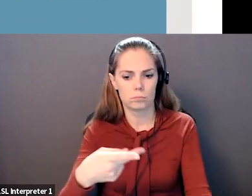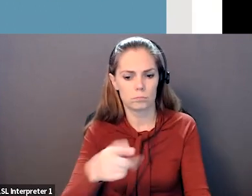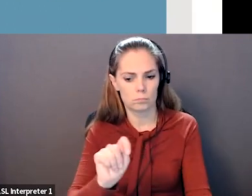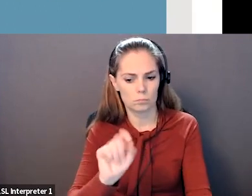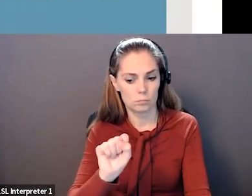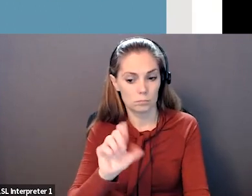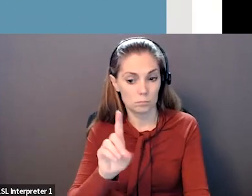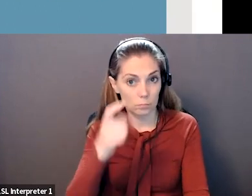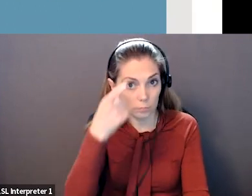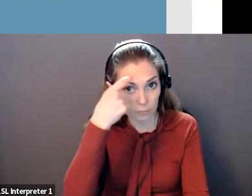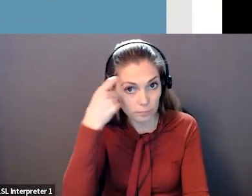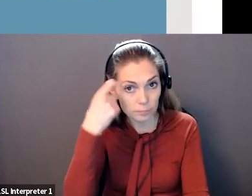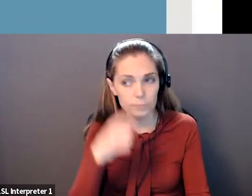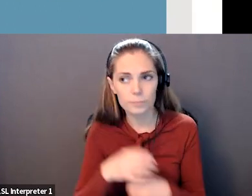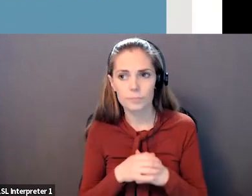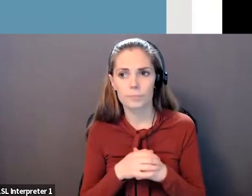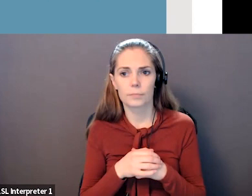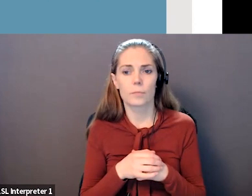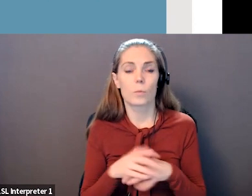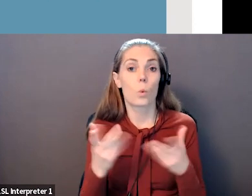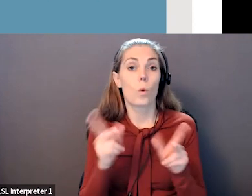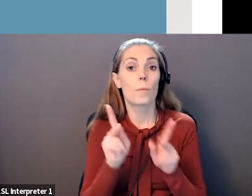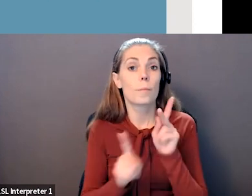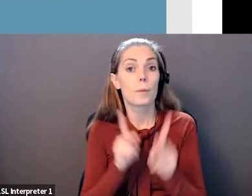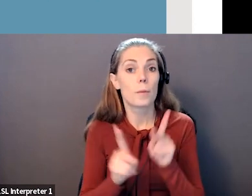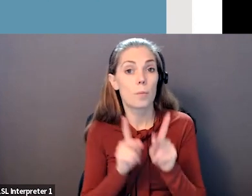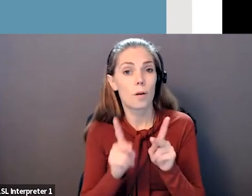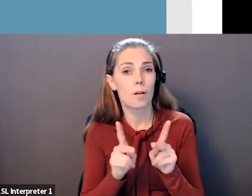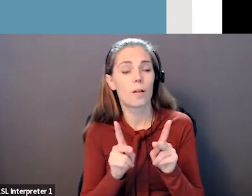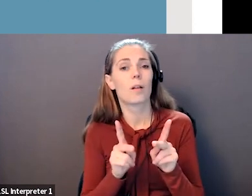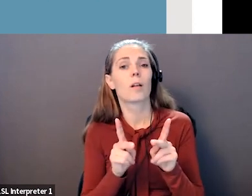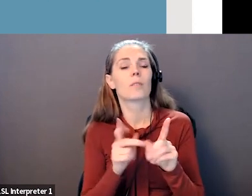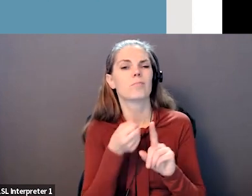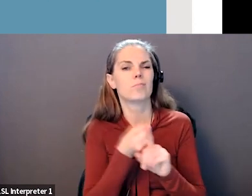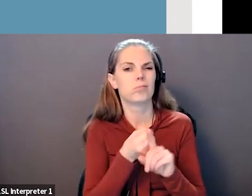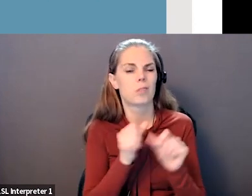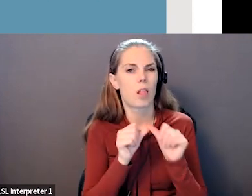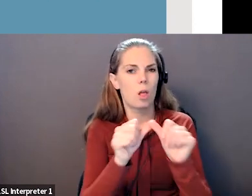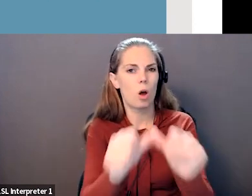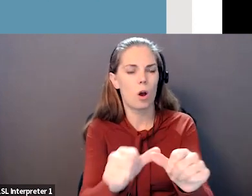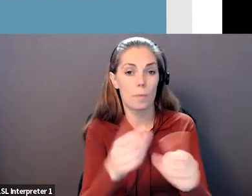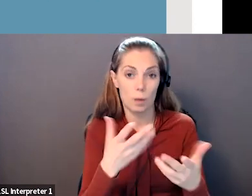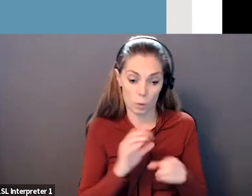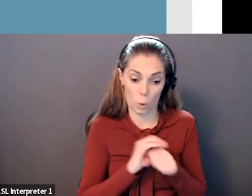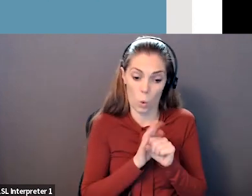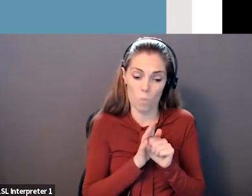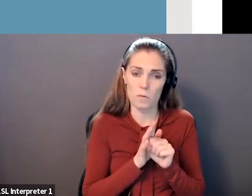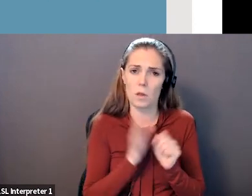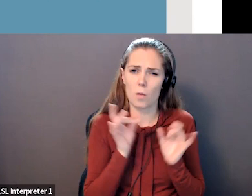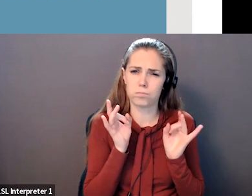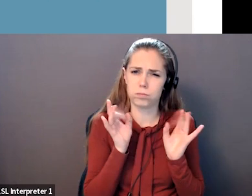long COVID following maybe not but a severe case of COVID what we're seeing is now a lot